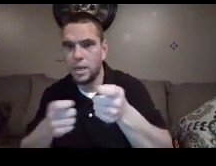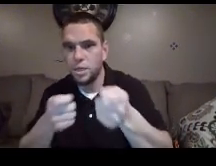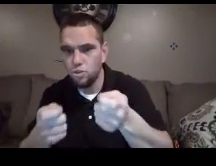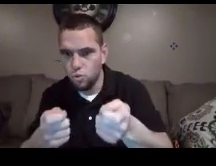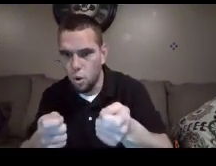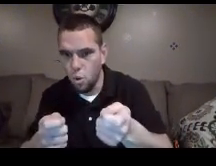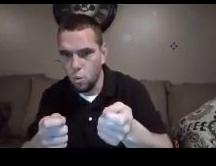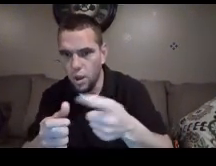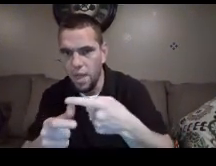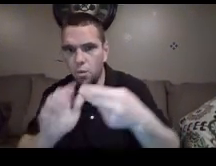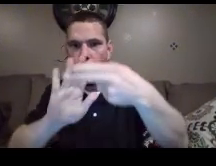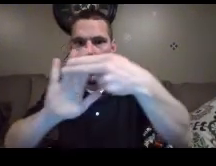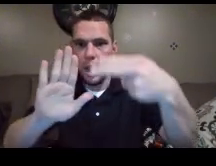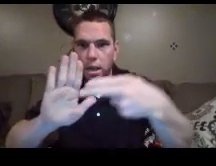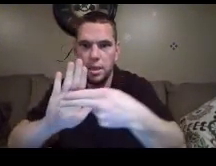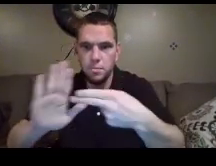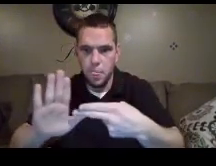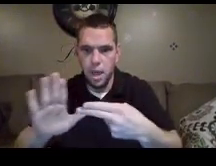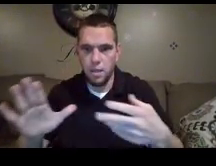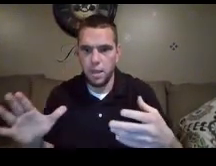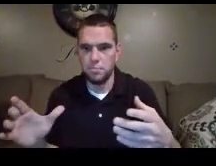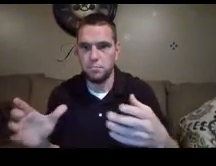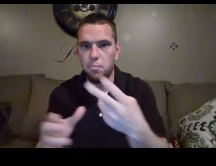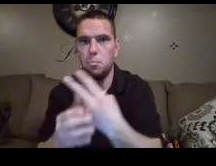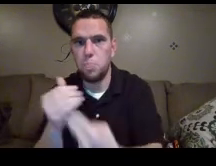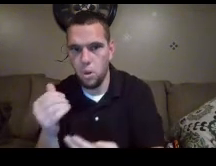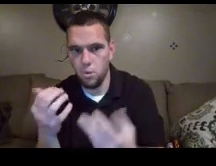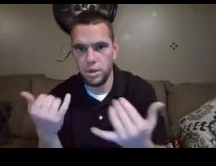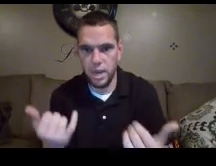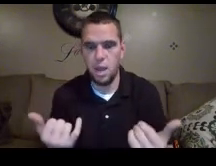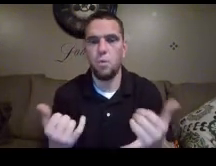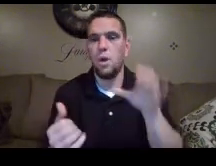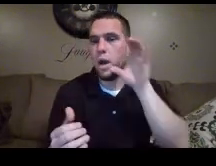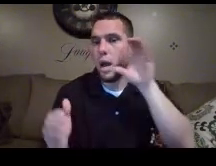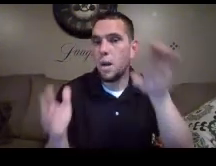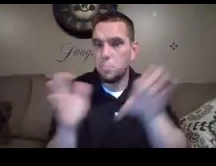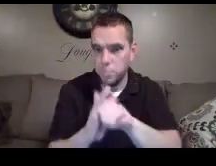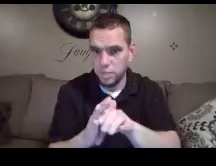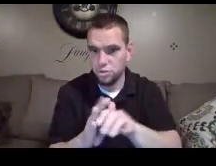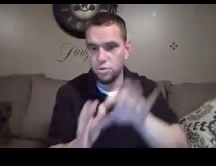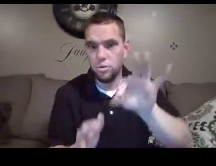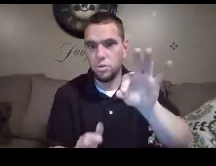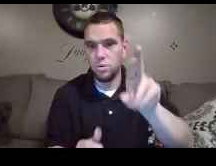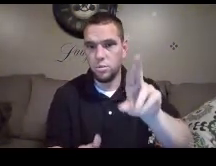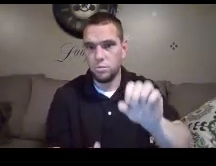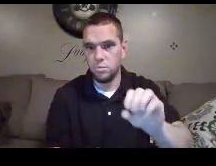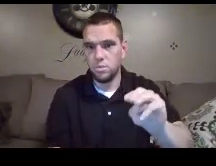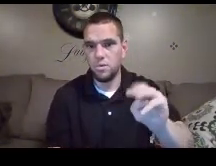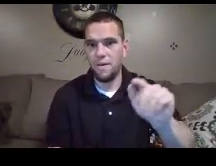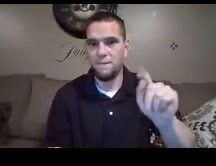And I do now get a picture format tab at the top in the ribbon bar, and I'm going to click on that.